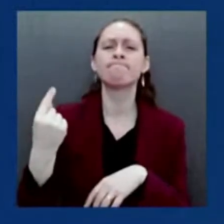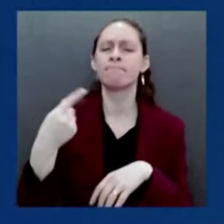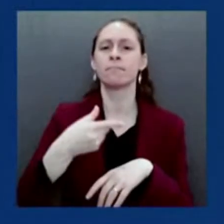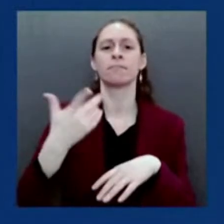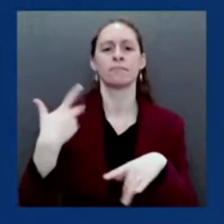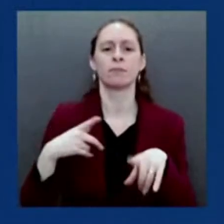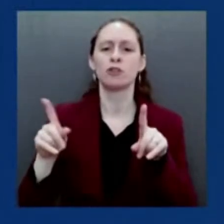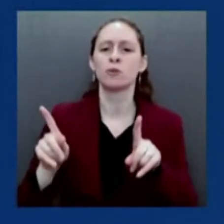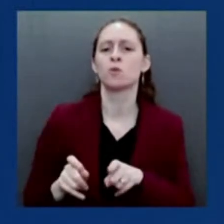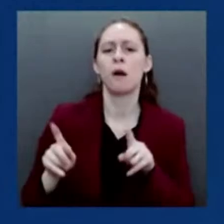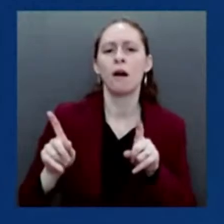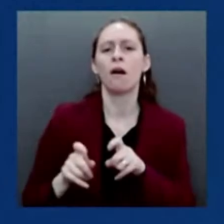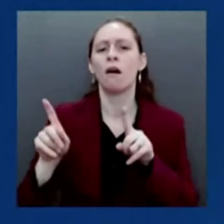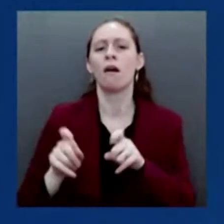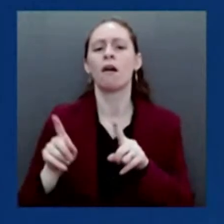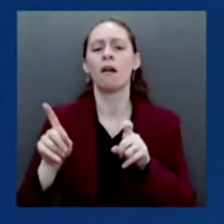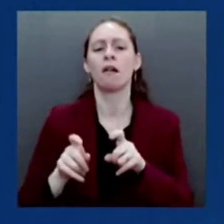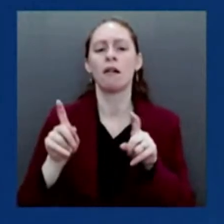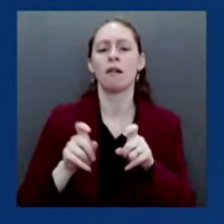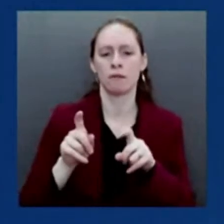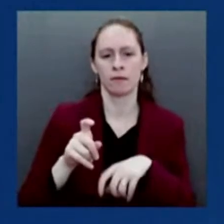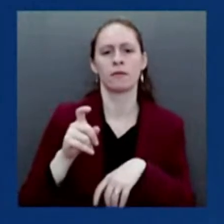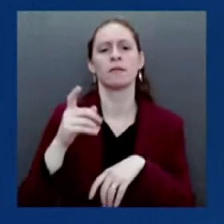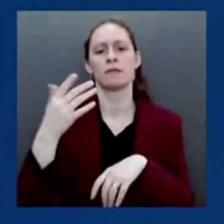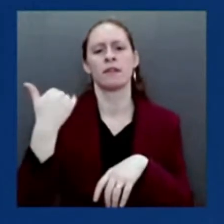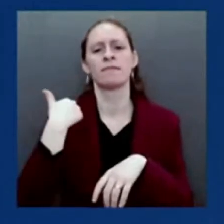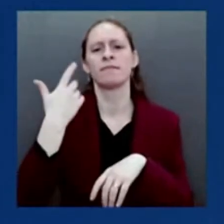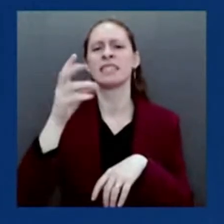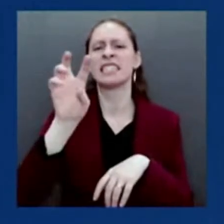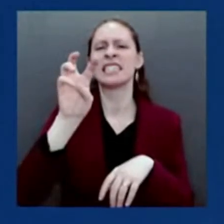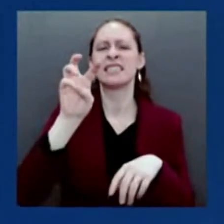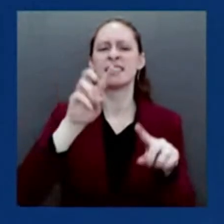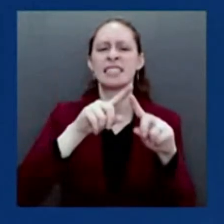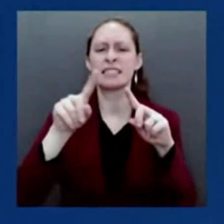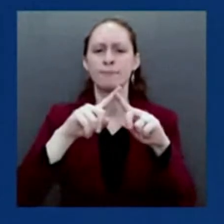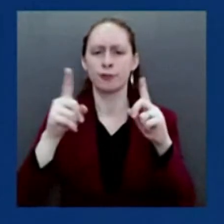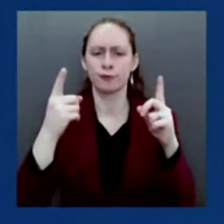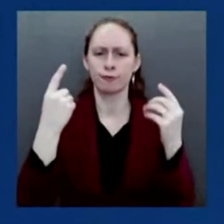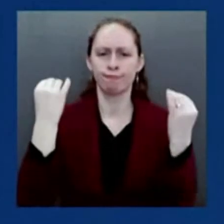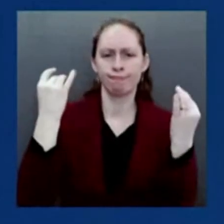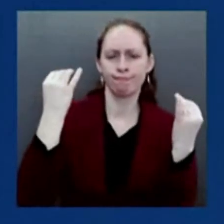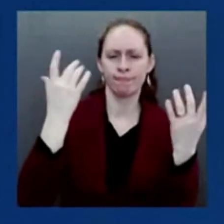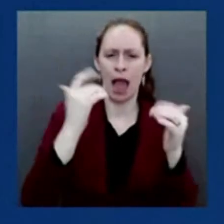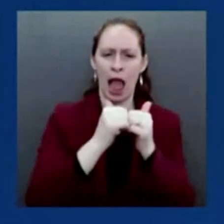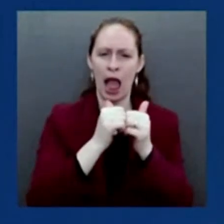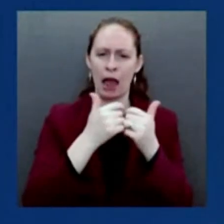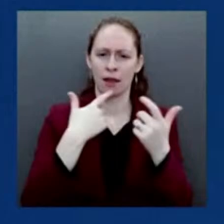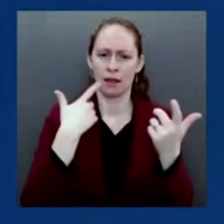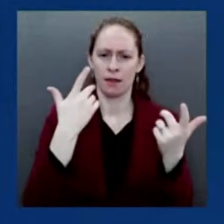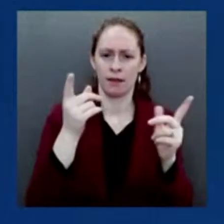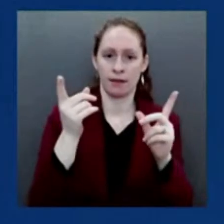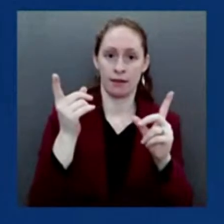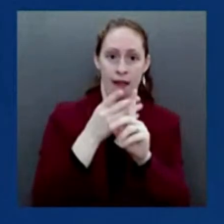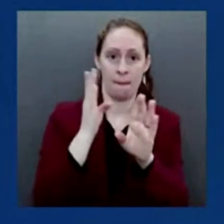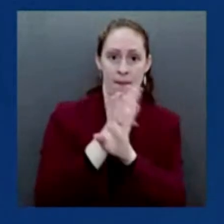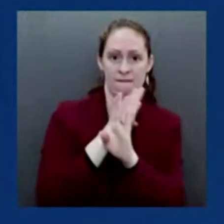THEY HAVE A NUMBER OF TRIALS,